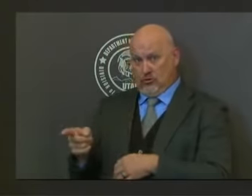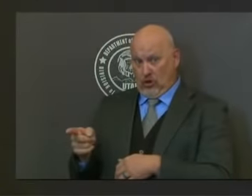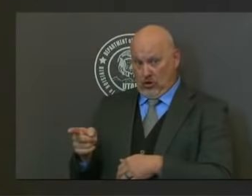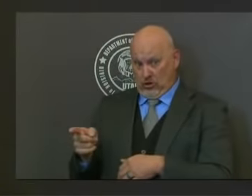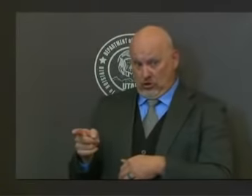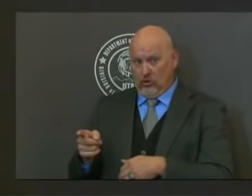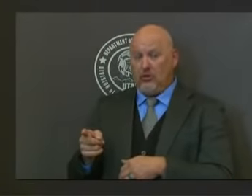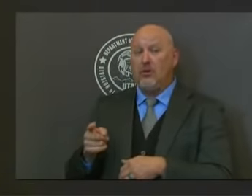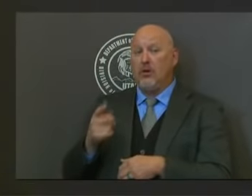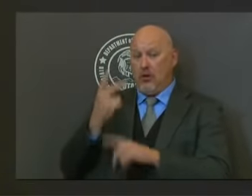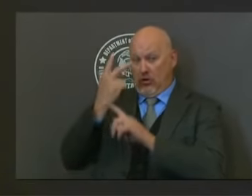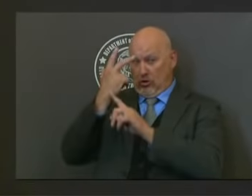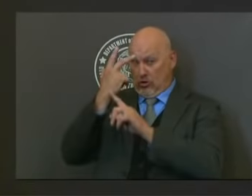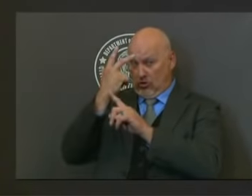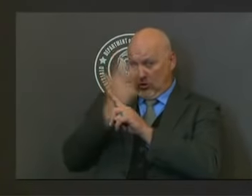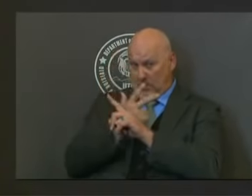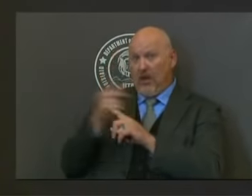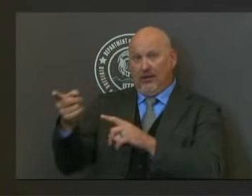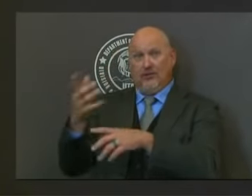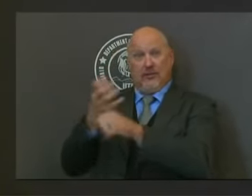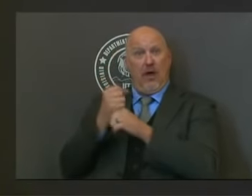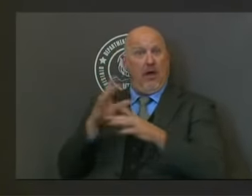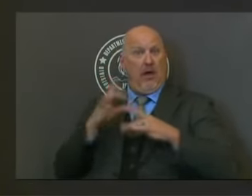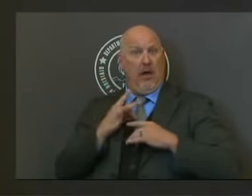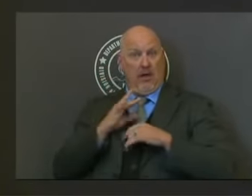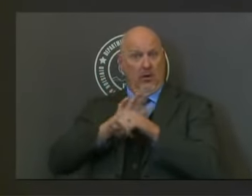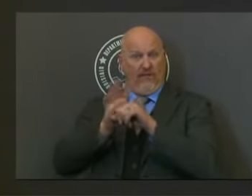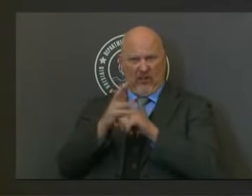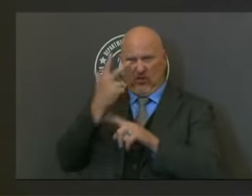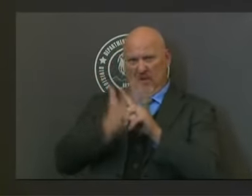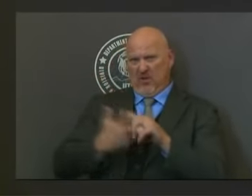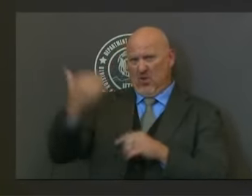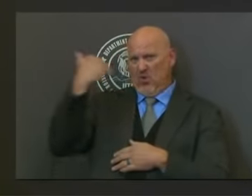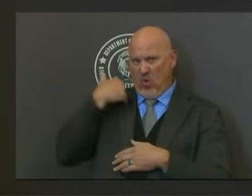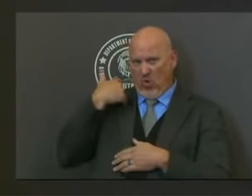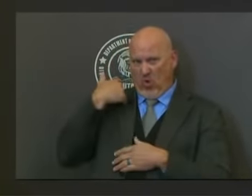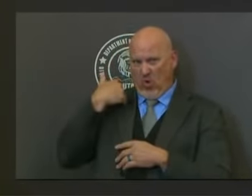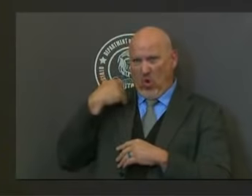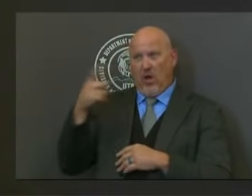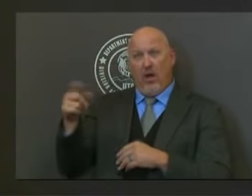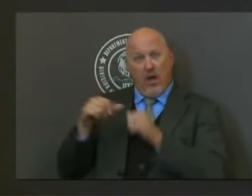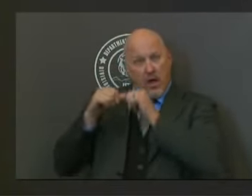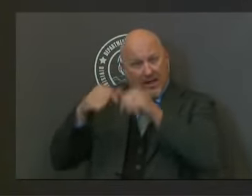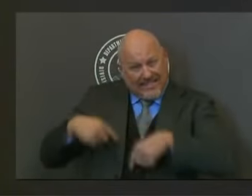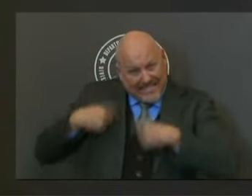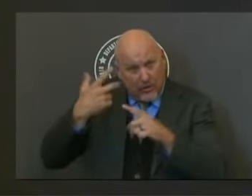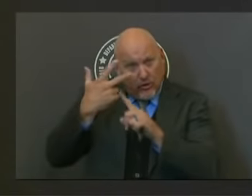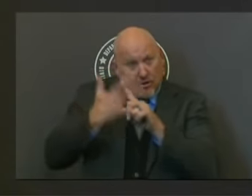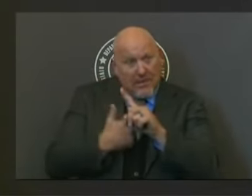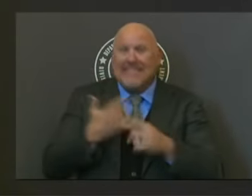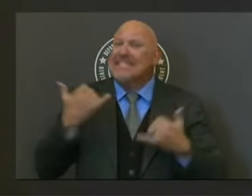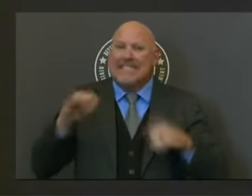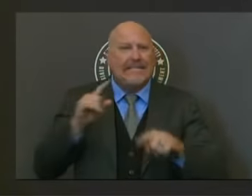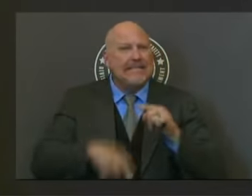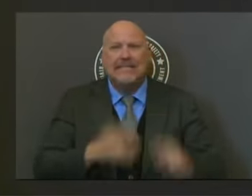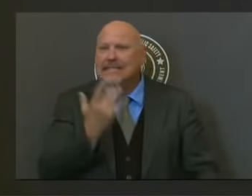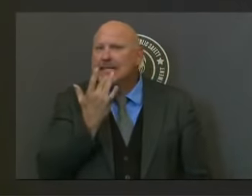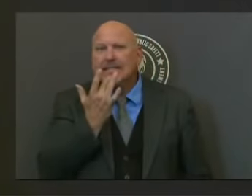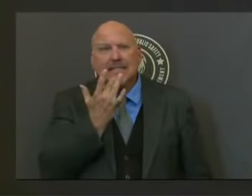totally back I am more of a concern even to me he is a